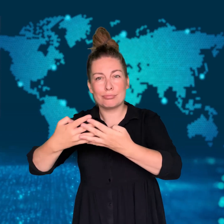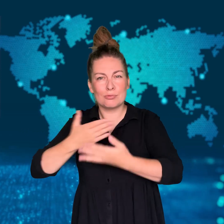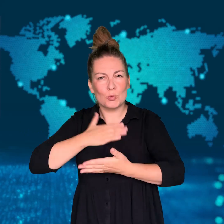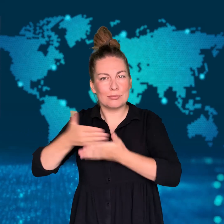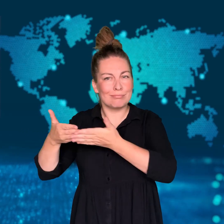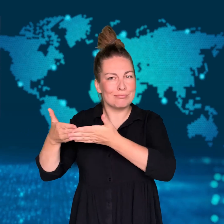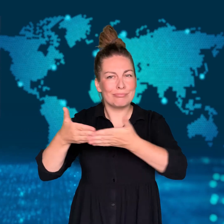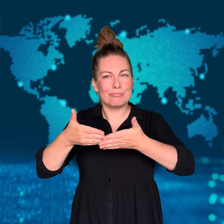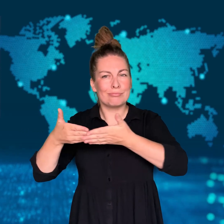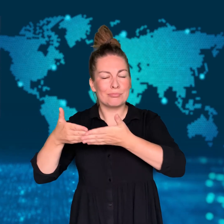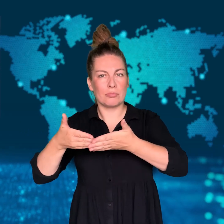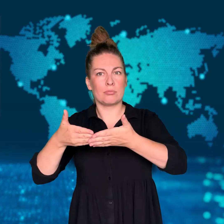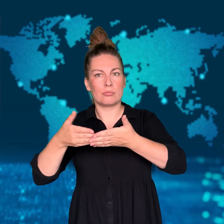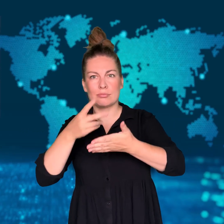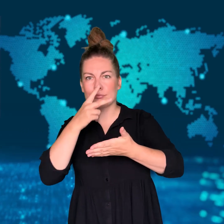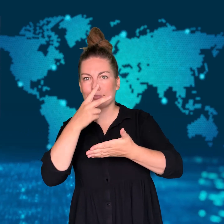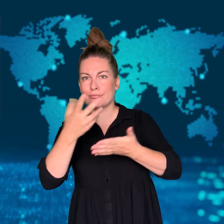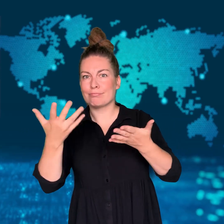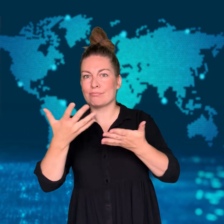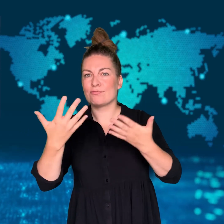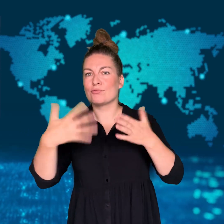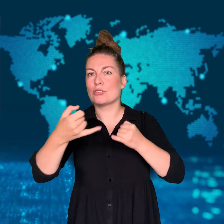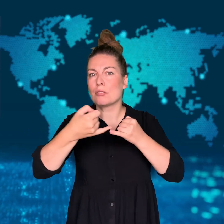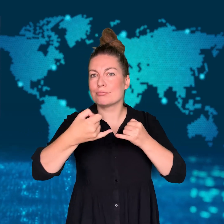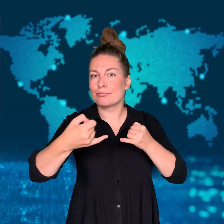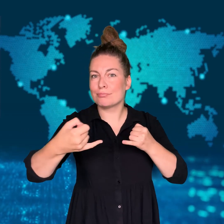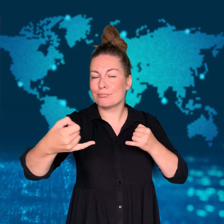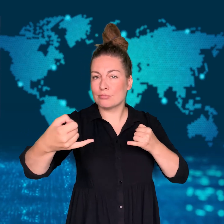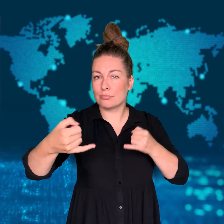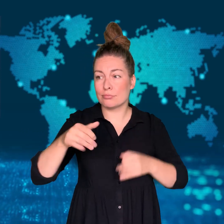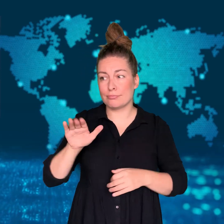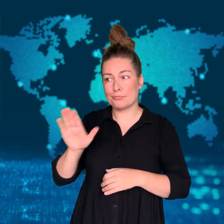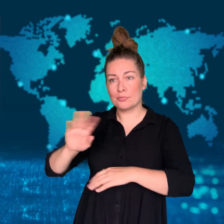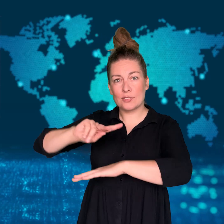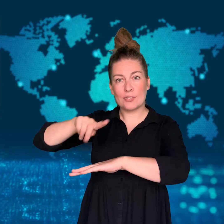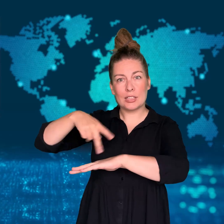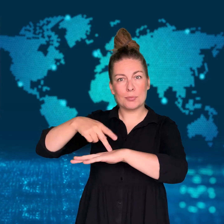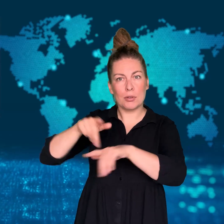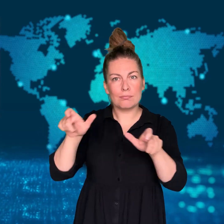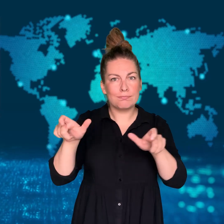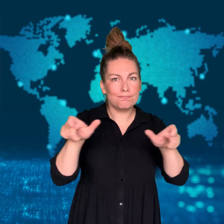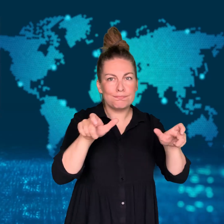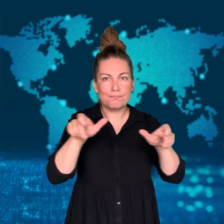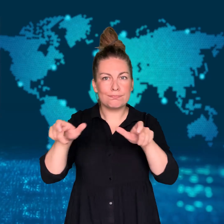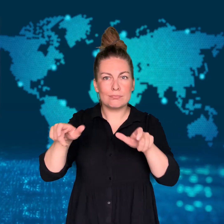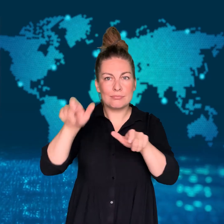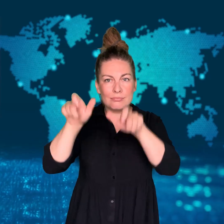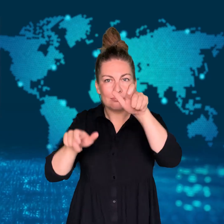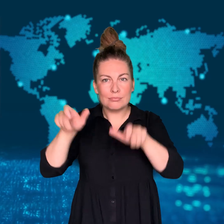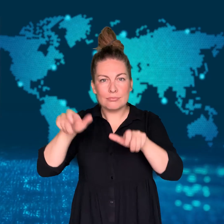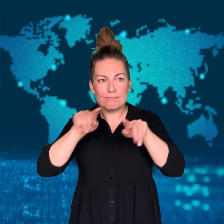The Philippine coast guard discovered the barrier during